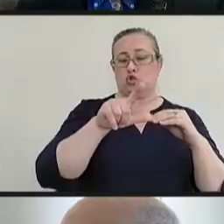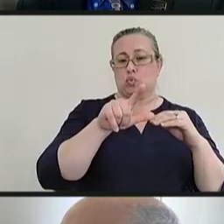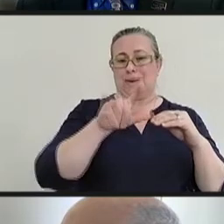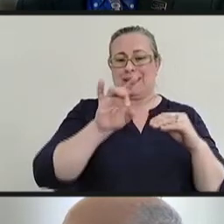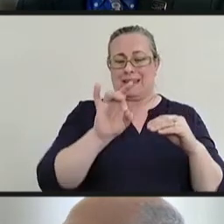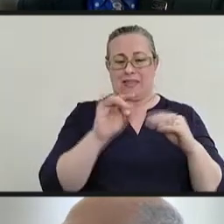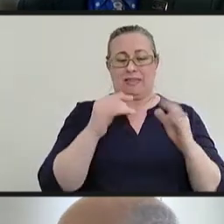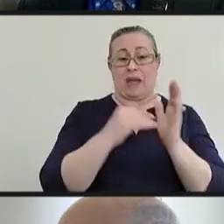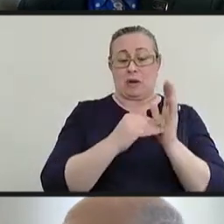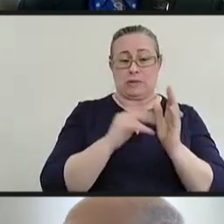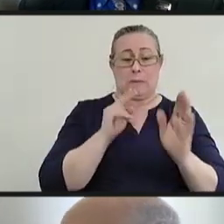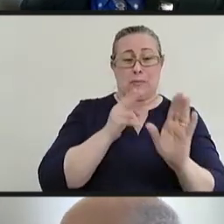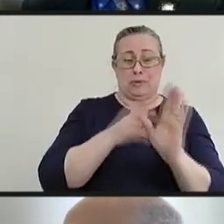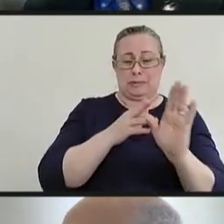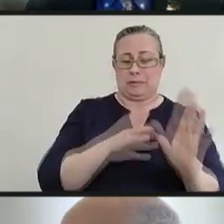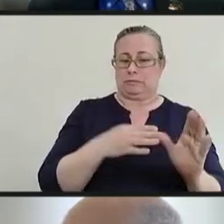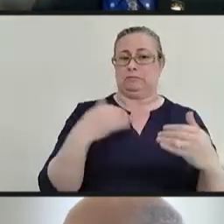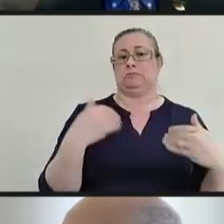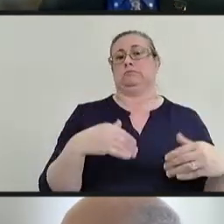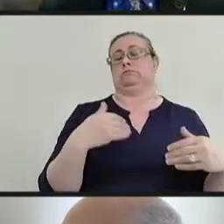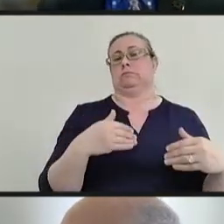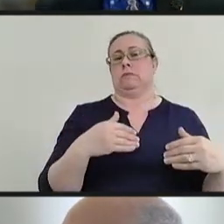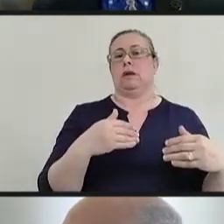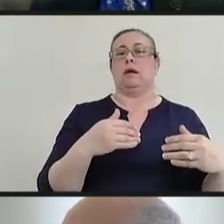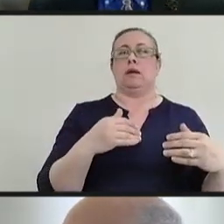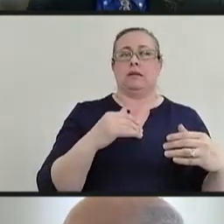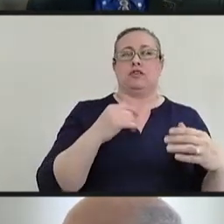which is way too much. Those costs are coming down. And we really struggled